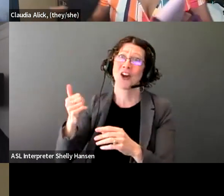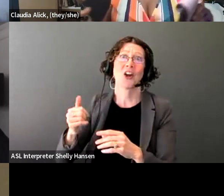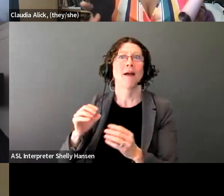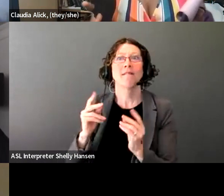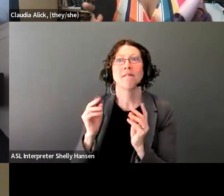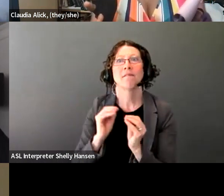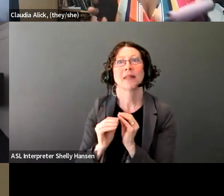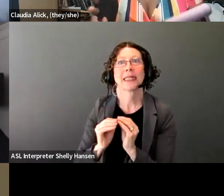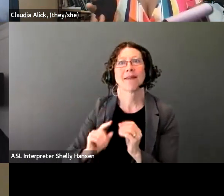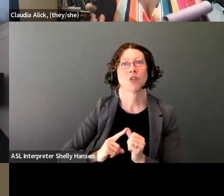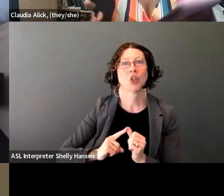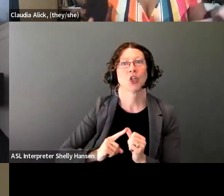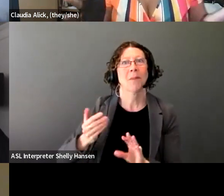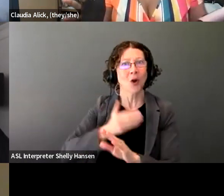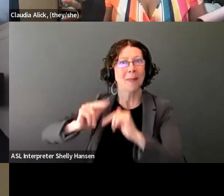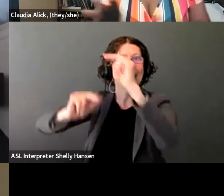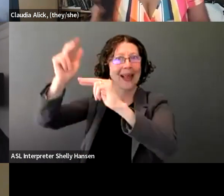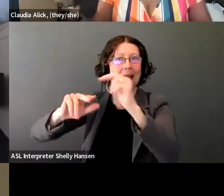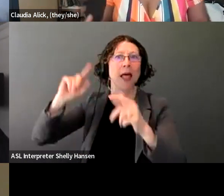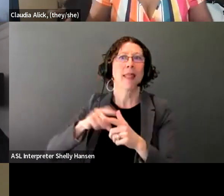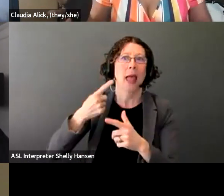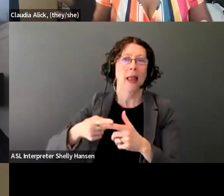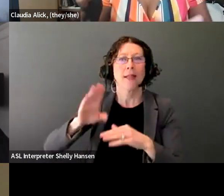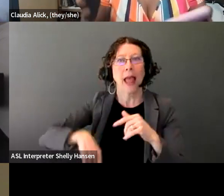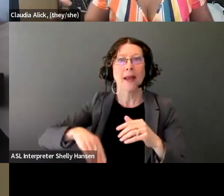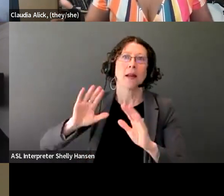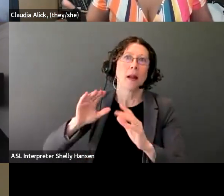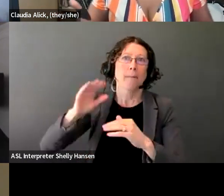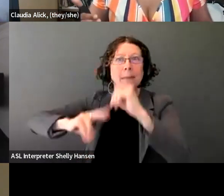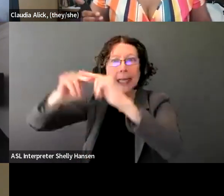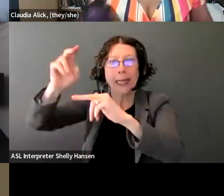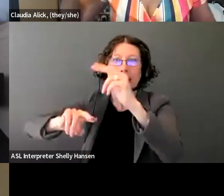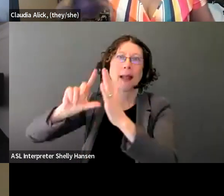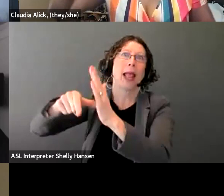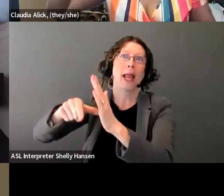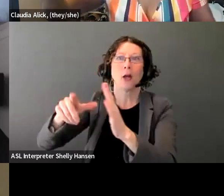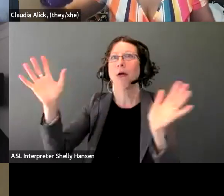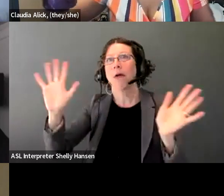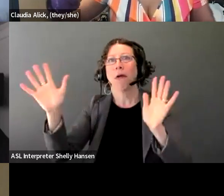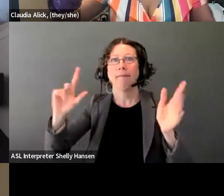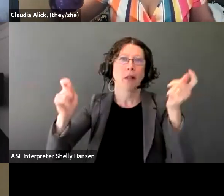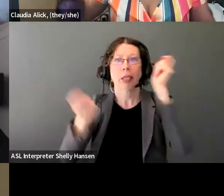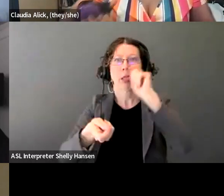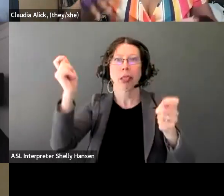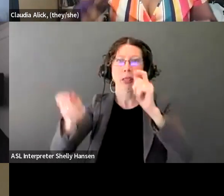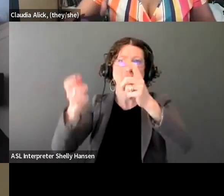So I just want to shout that out. I want to say thank you, Malika, for calling up the organization.